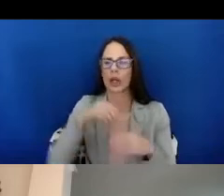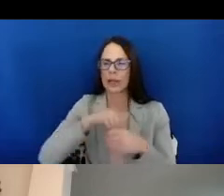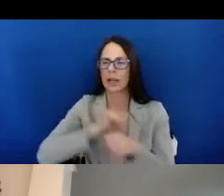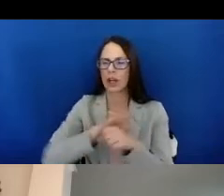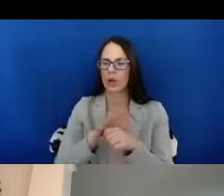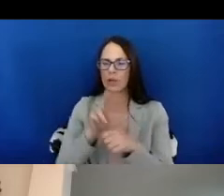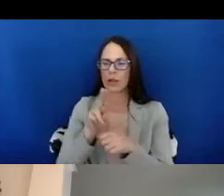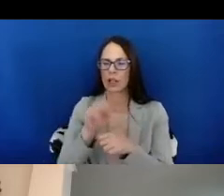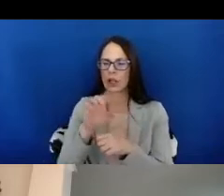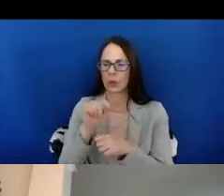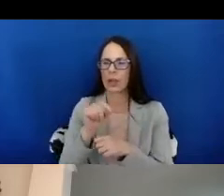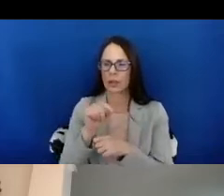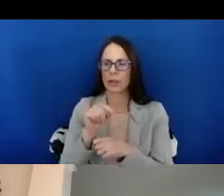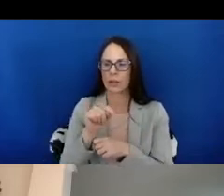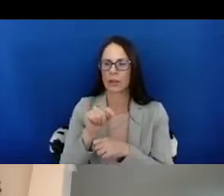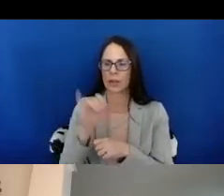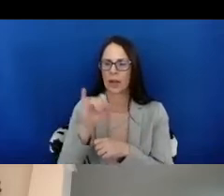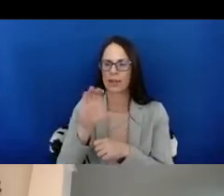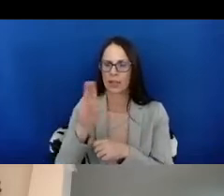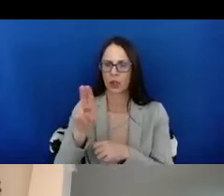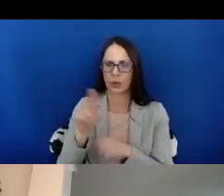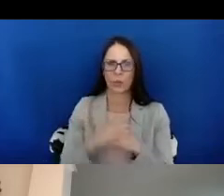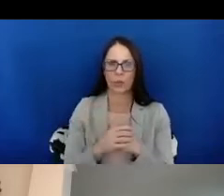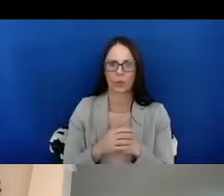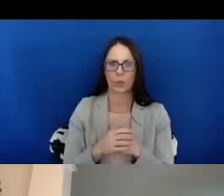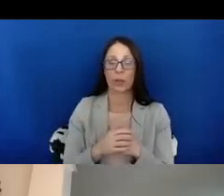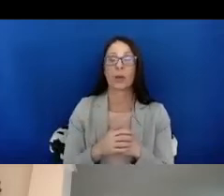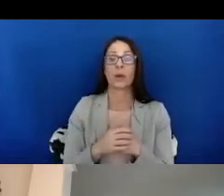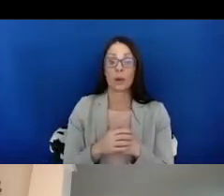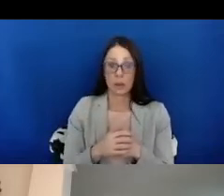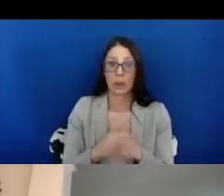15:55:31 Intensive Care Unit. 15:55:32 Because of covert 19, we've had to